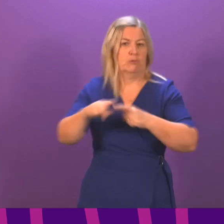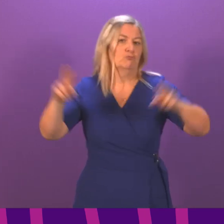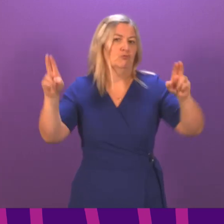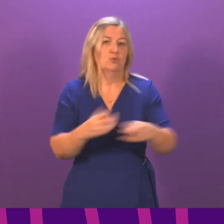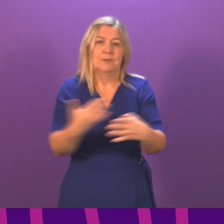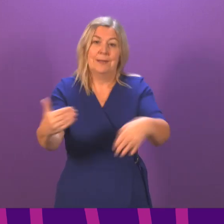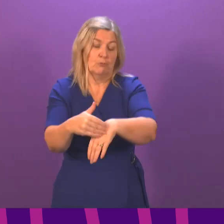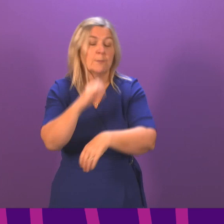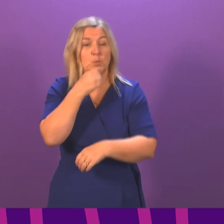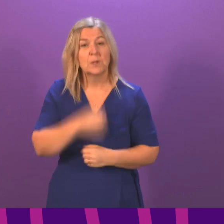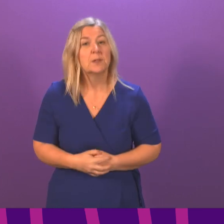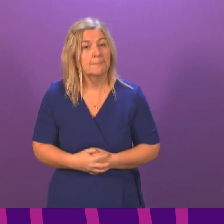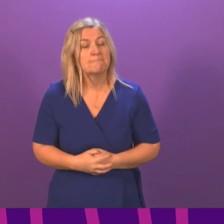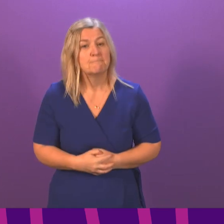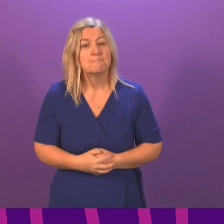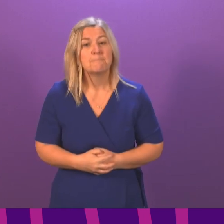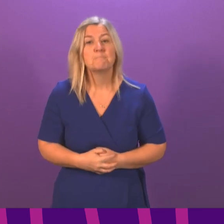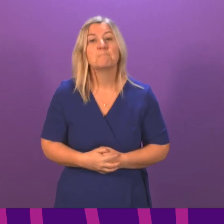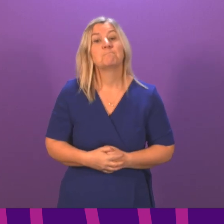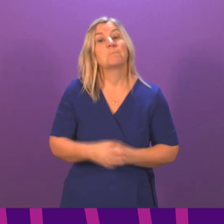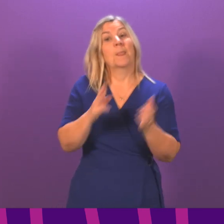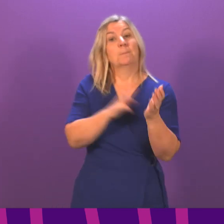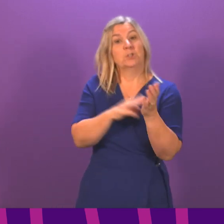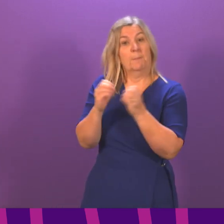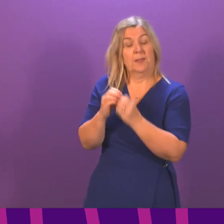where such crimes occur.